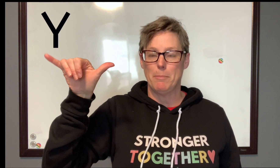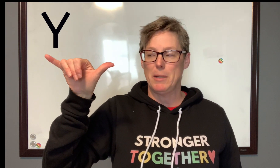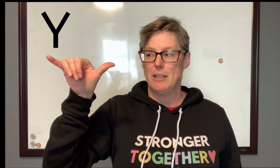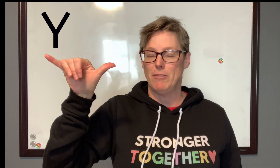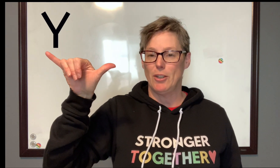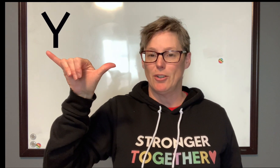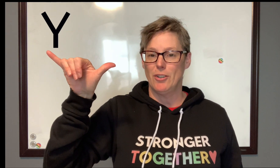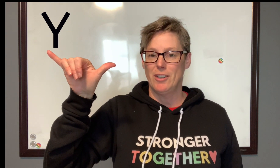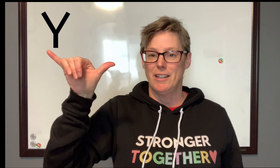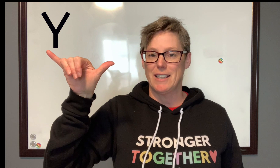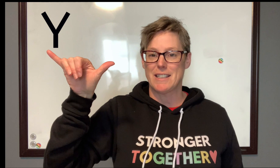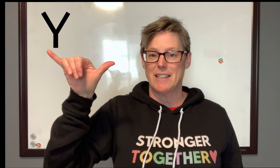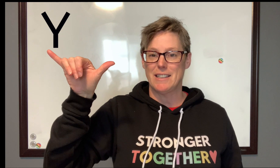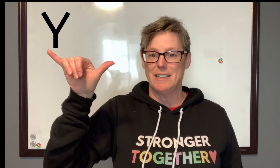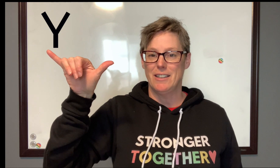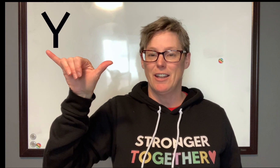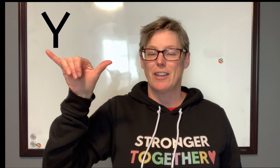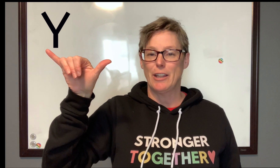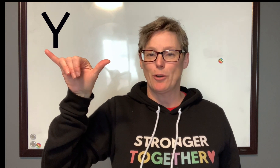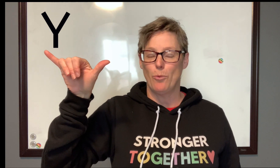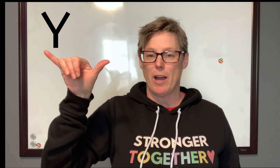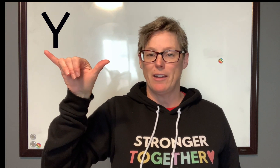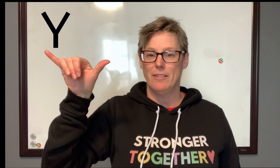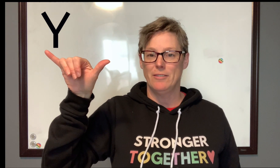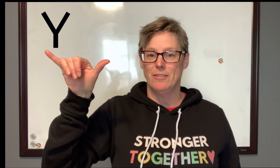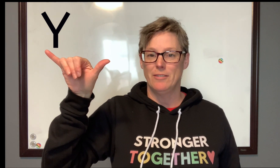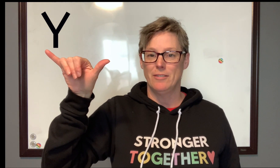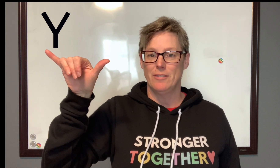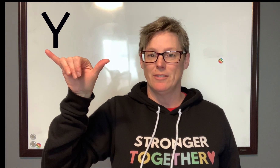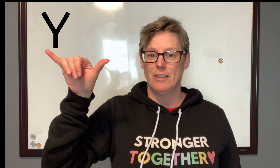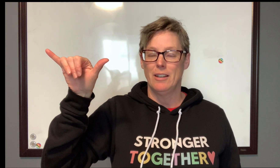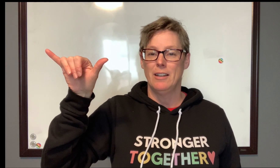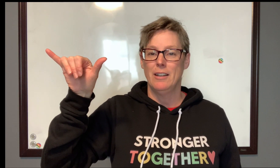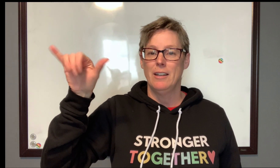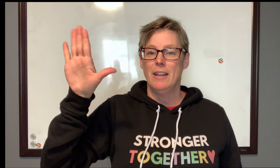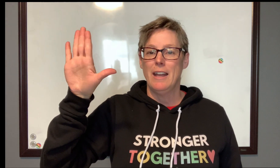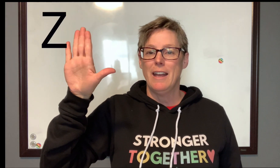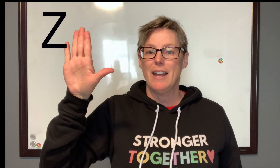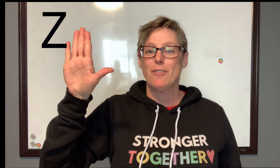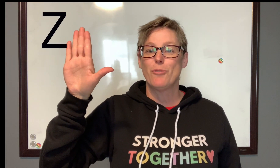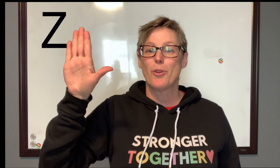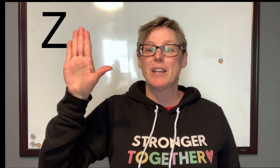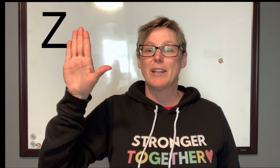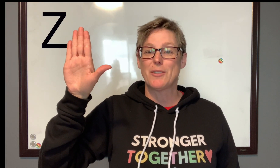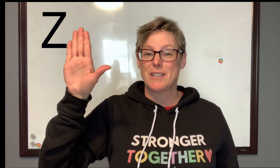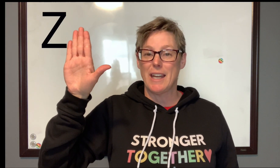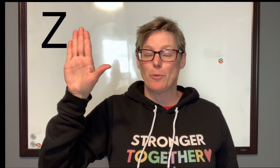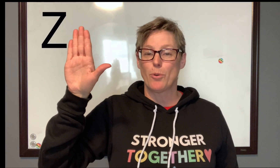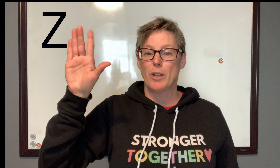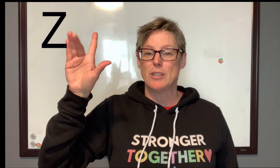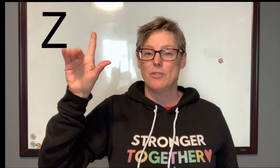pinky finger extended the letter y